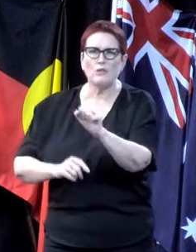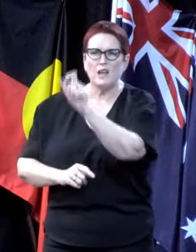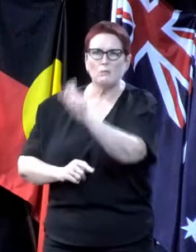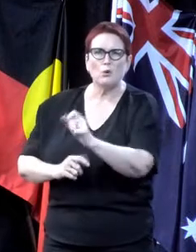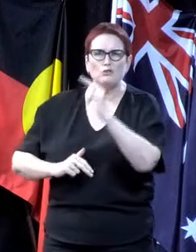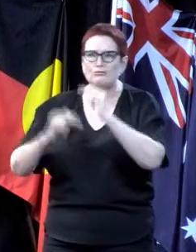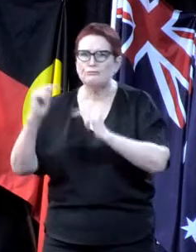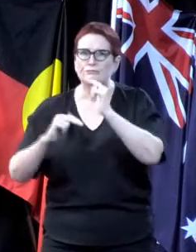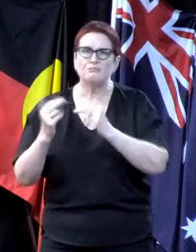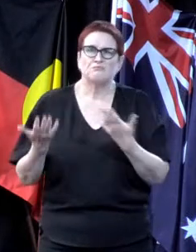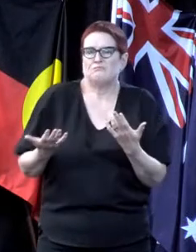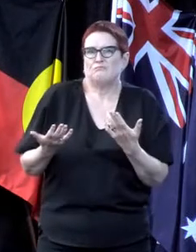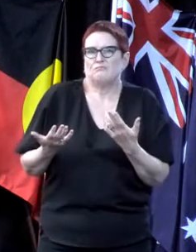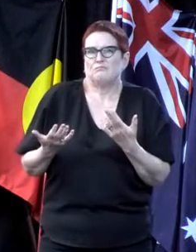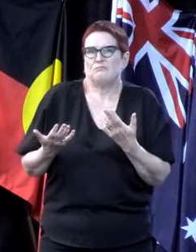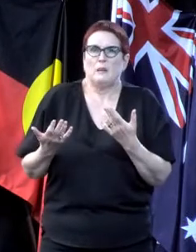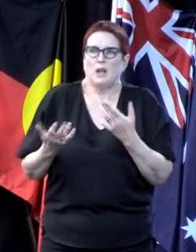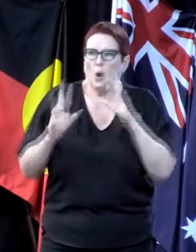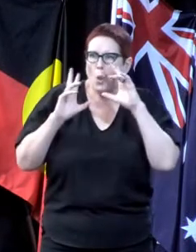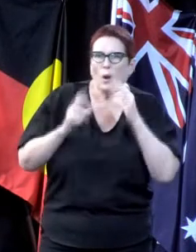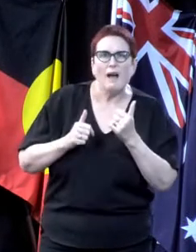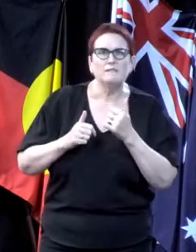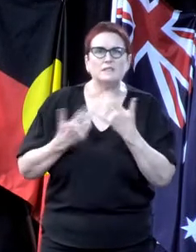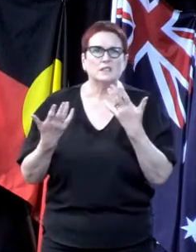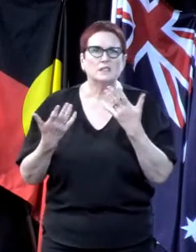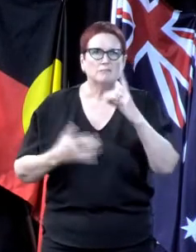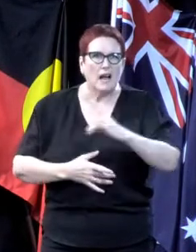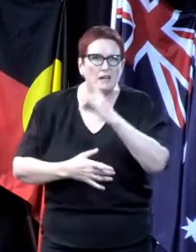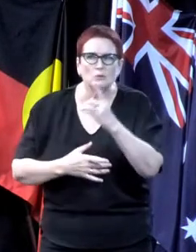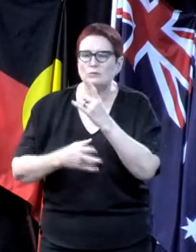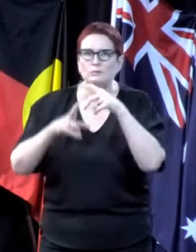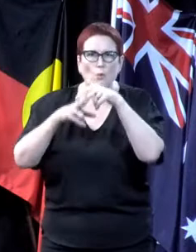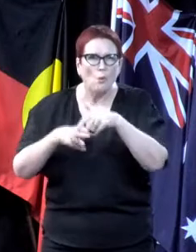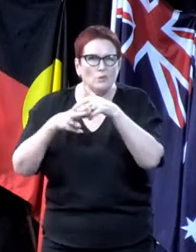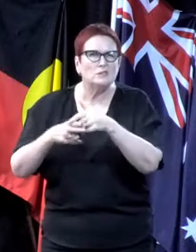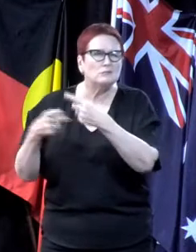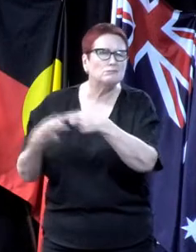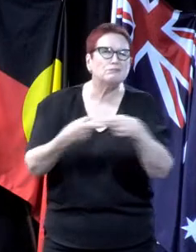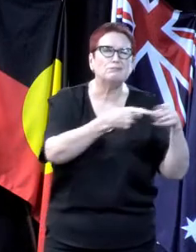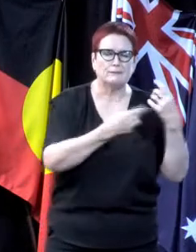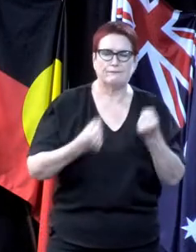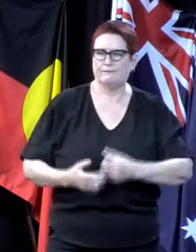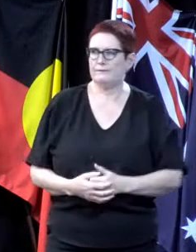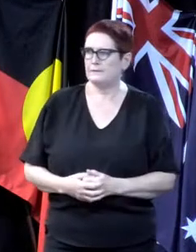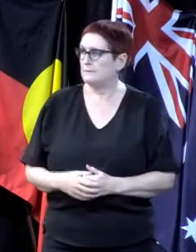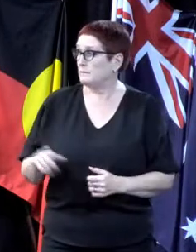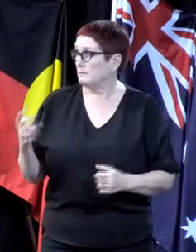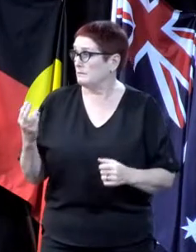looking at wildlife carers courses. So, we've looked at that, as well. Ms. Morris, you're nodding. You're nodding.